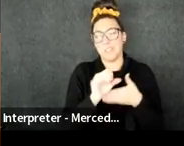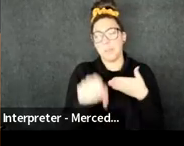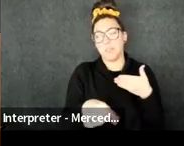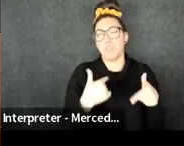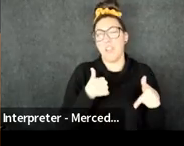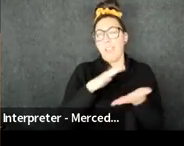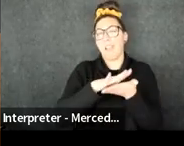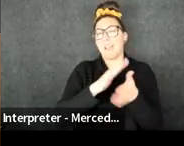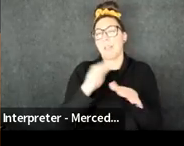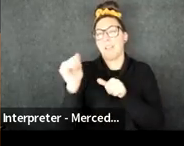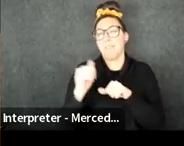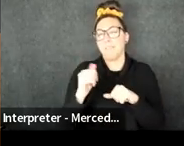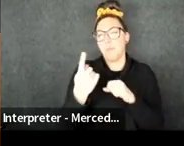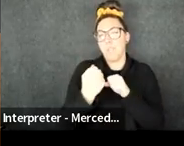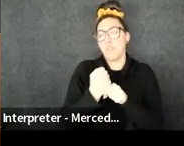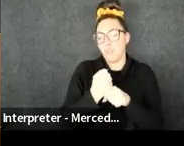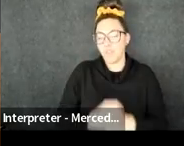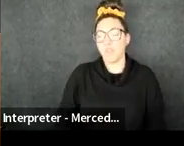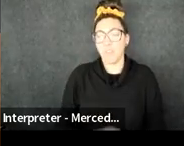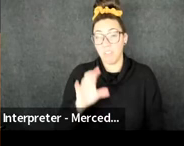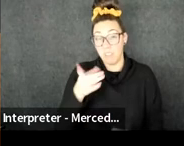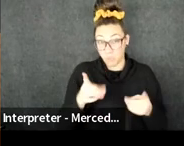And during that year, I started working full time